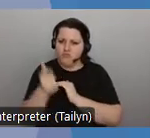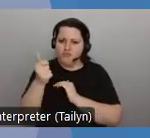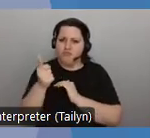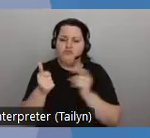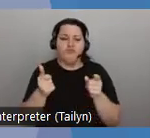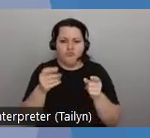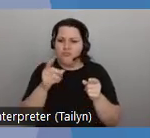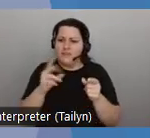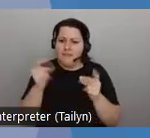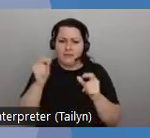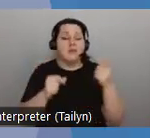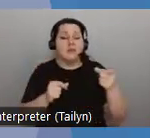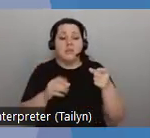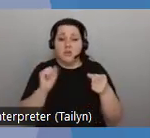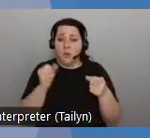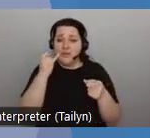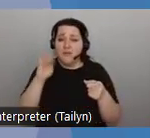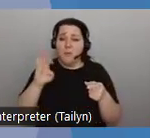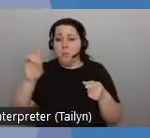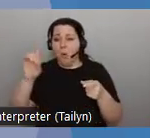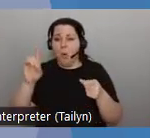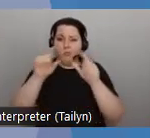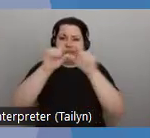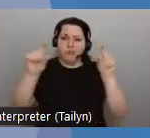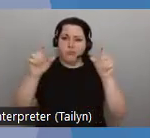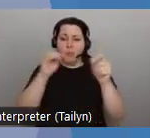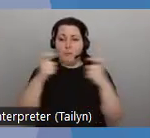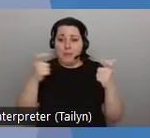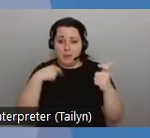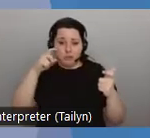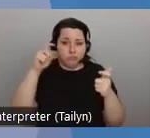one had a construction, so headings provide a method for finding content quickly for most users when you bold text